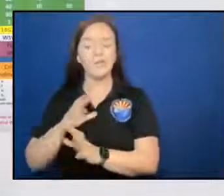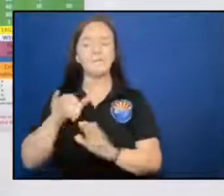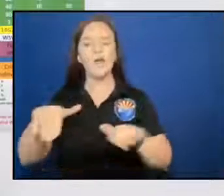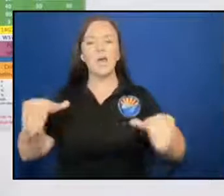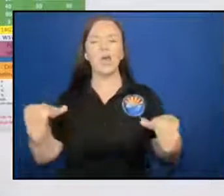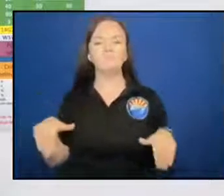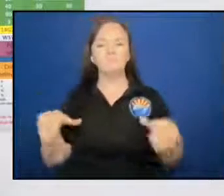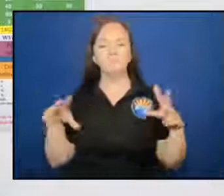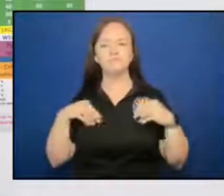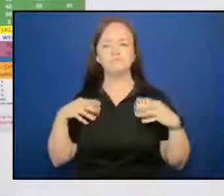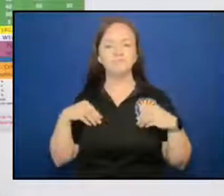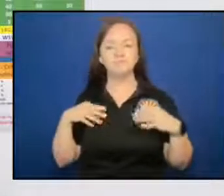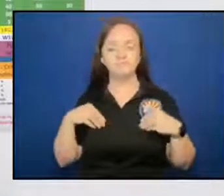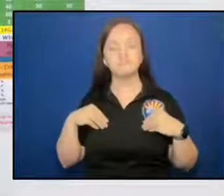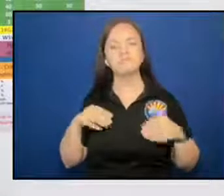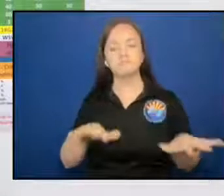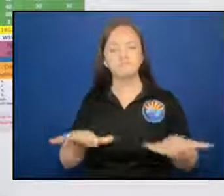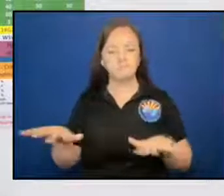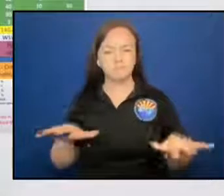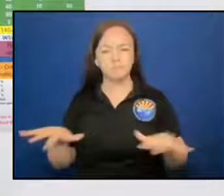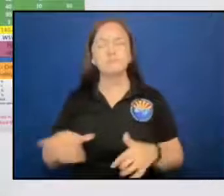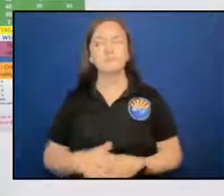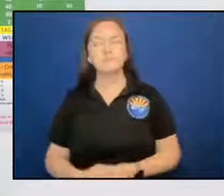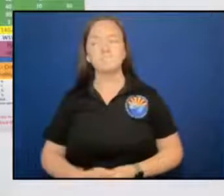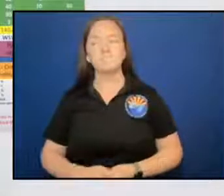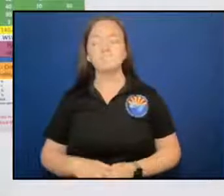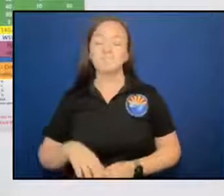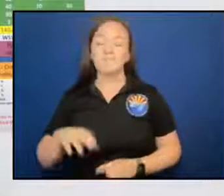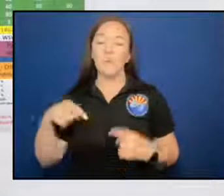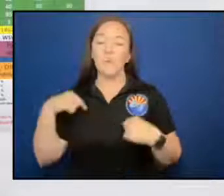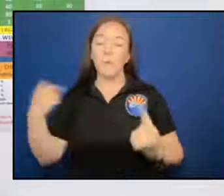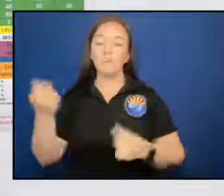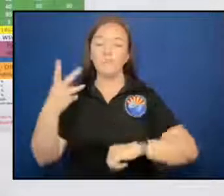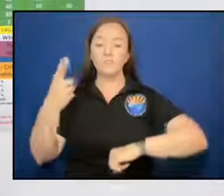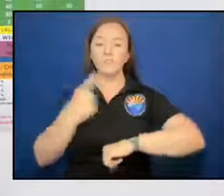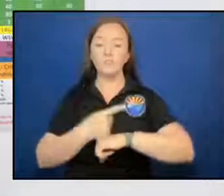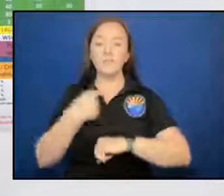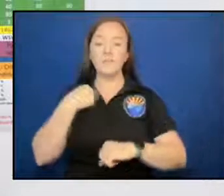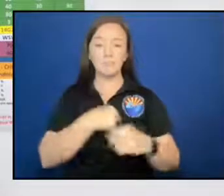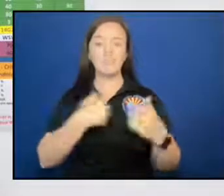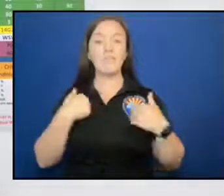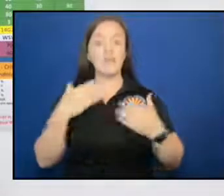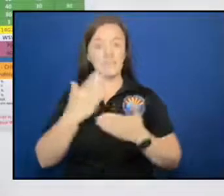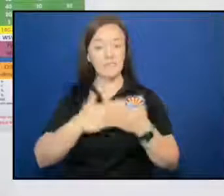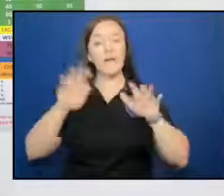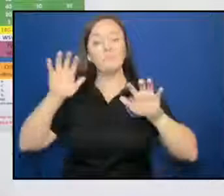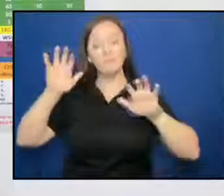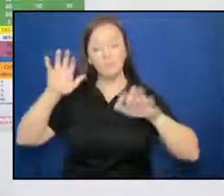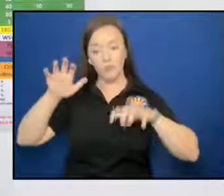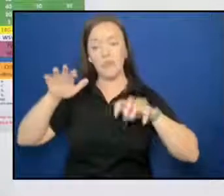BEFORE, SO THAT CAN BE CAN SIGNIFICANT DANGER AND KEEP THAT MIND, AND WATCH YOUR FORECAST RADIO,